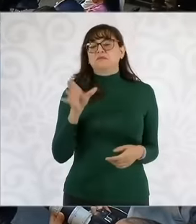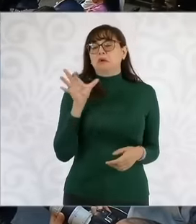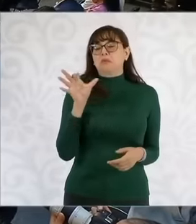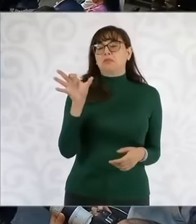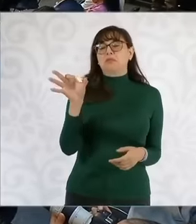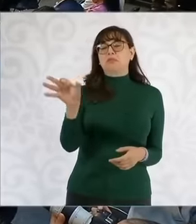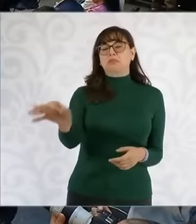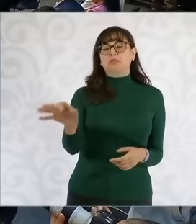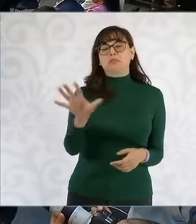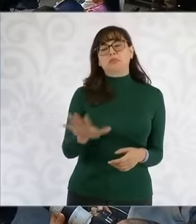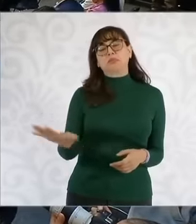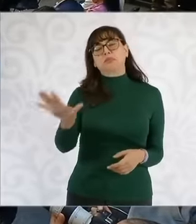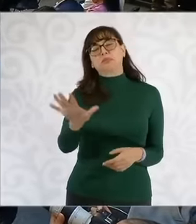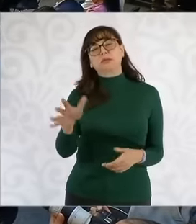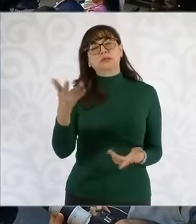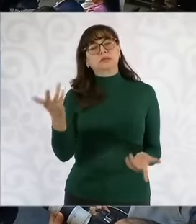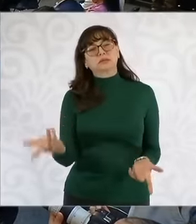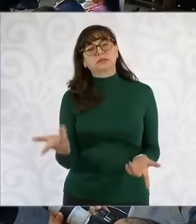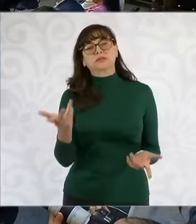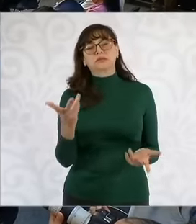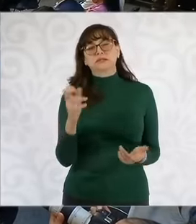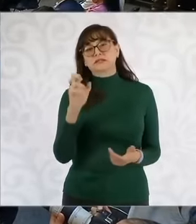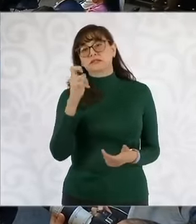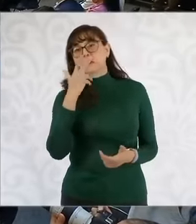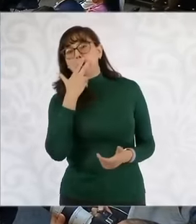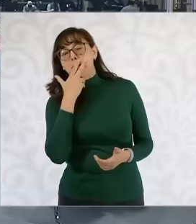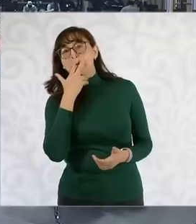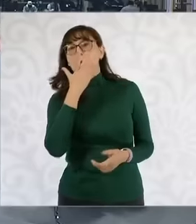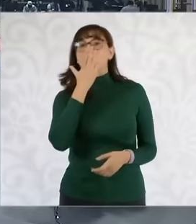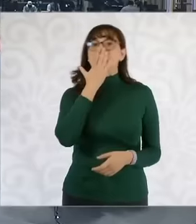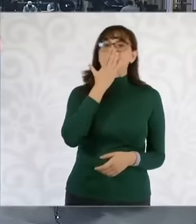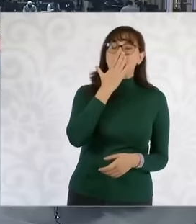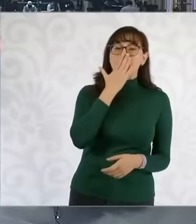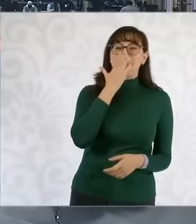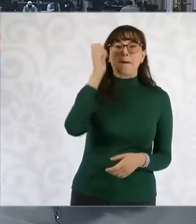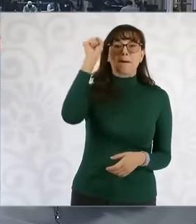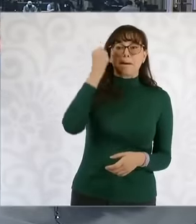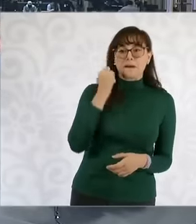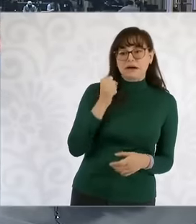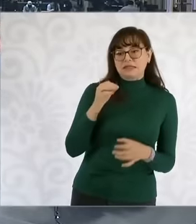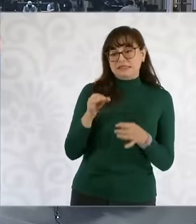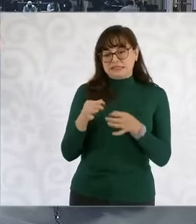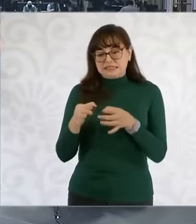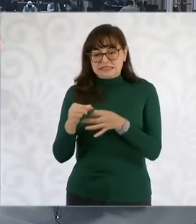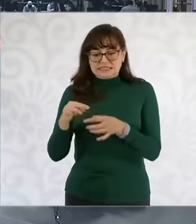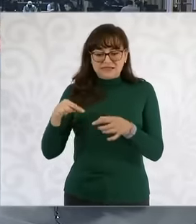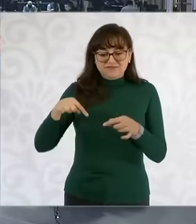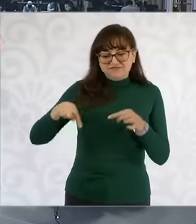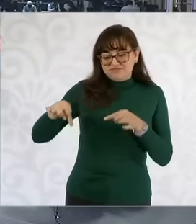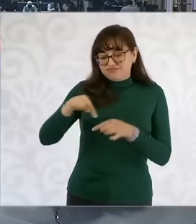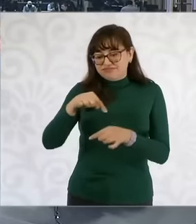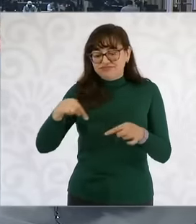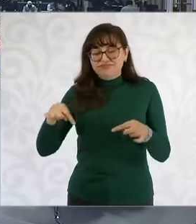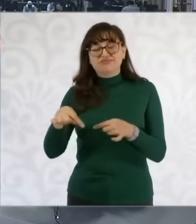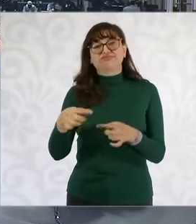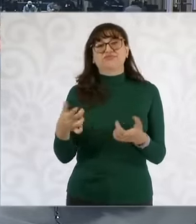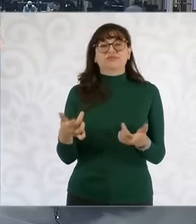of Sonora there between Chihuahua Sinaloa and Sonora and I thank you for taking it into account and